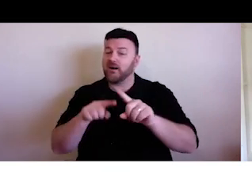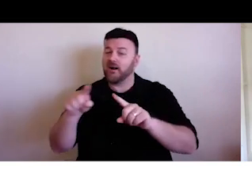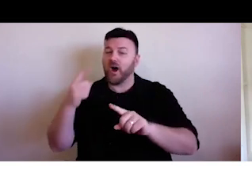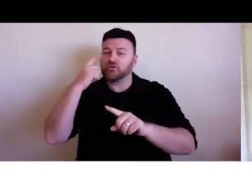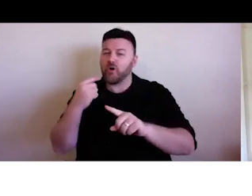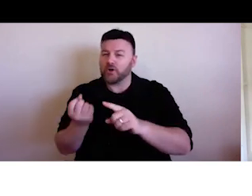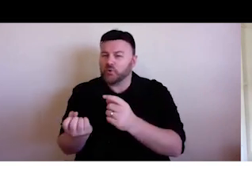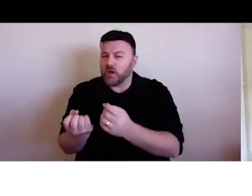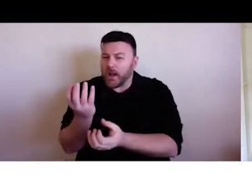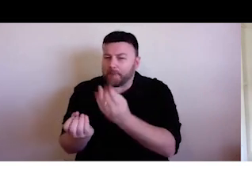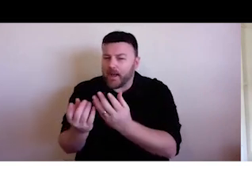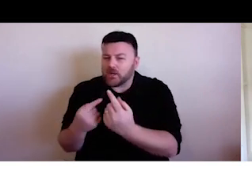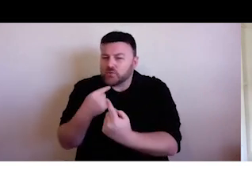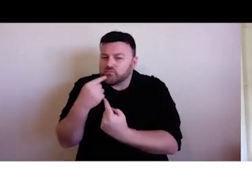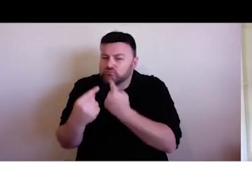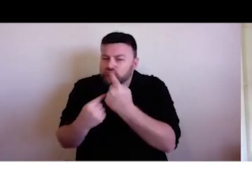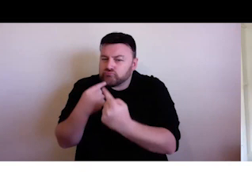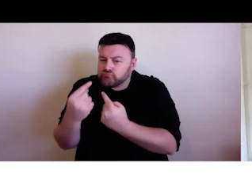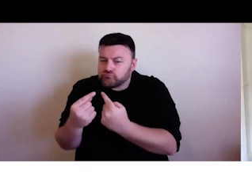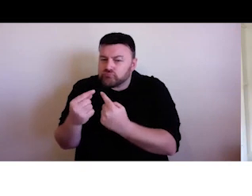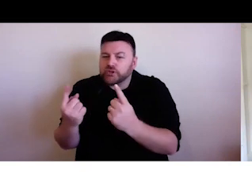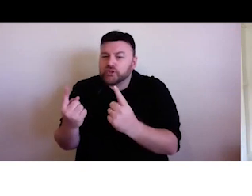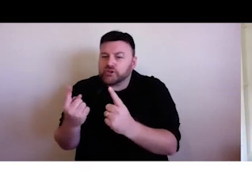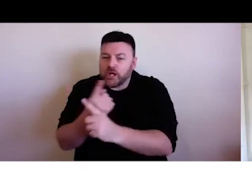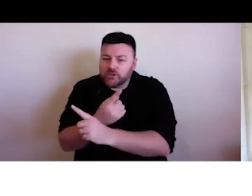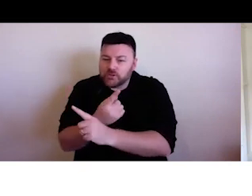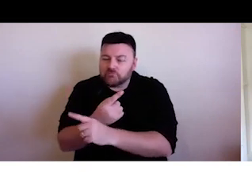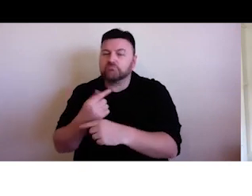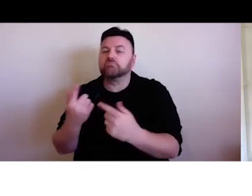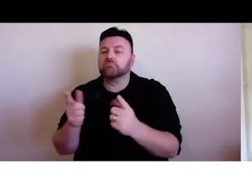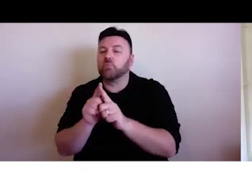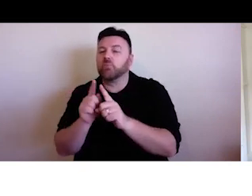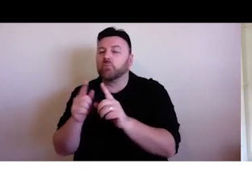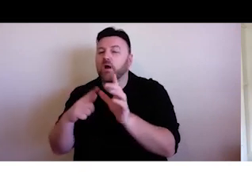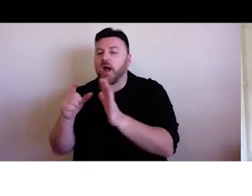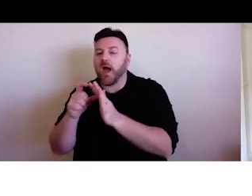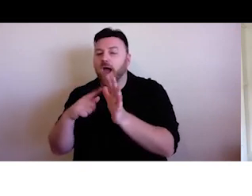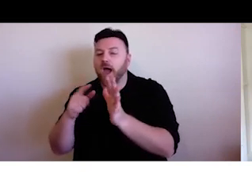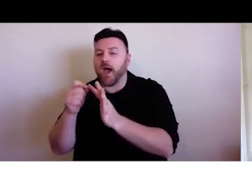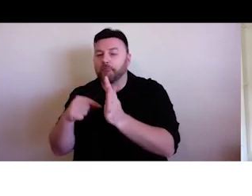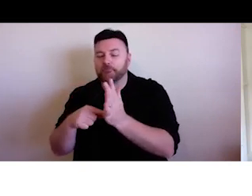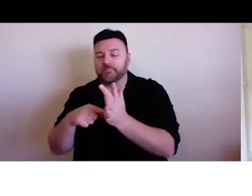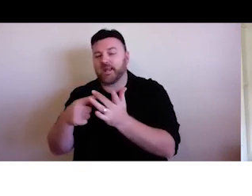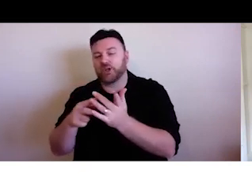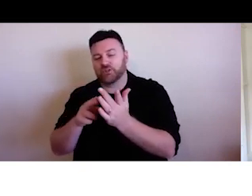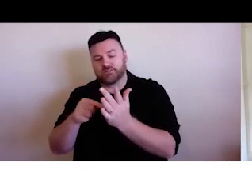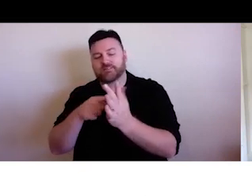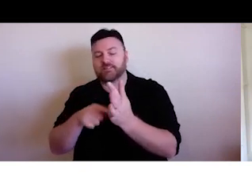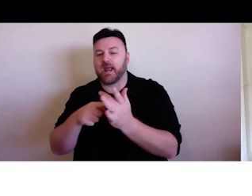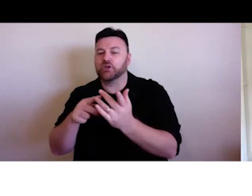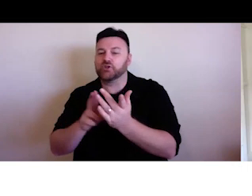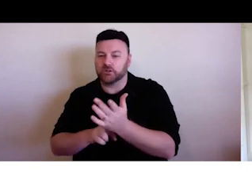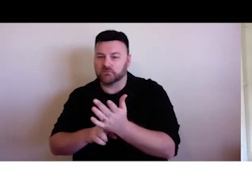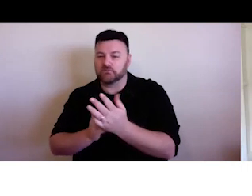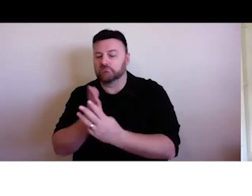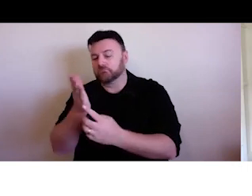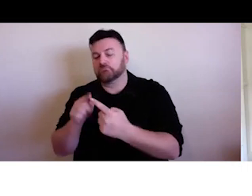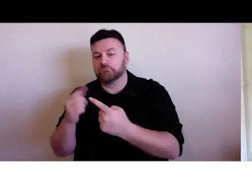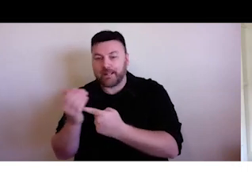"change" into three parts - what do we keep, what do we let go of, what